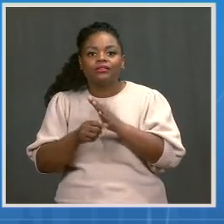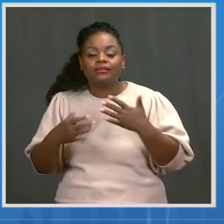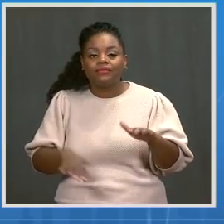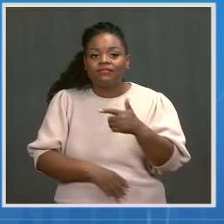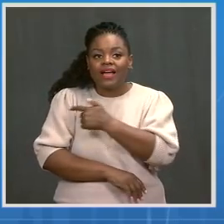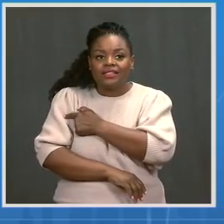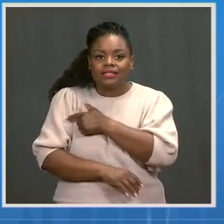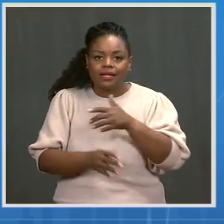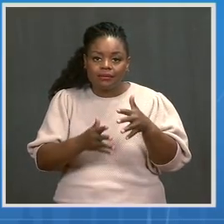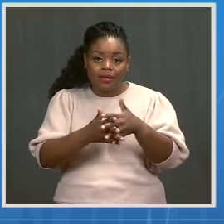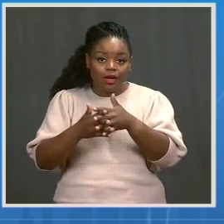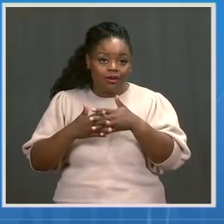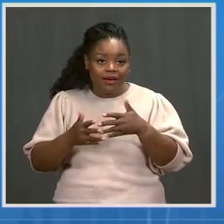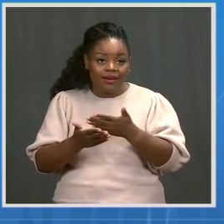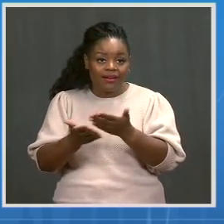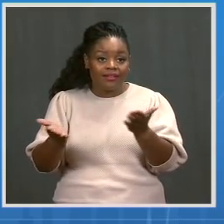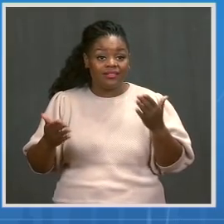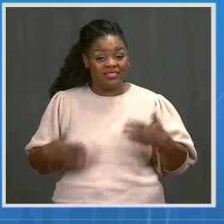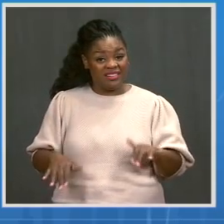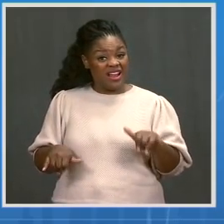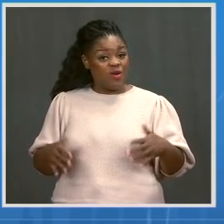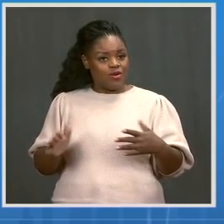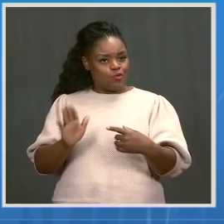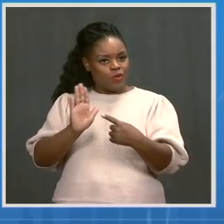That represents more than 56 percent of the adult population.